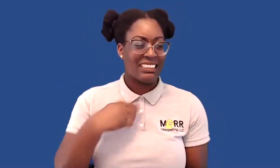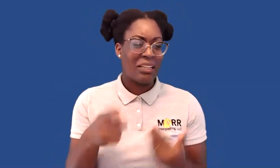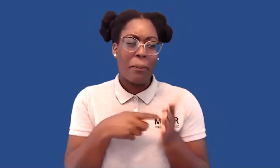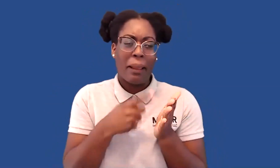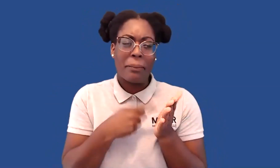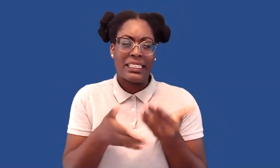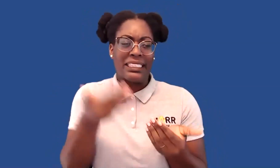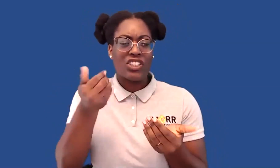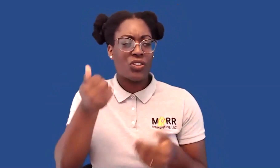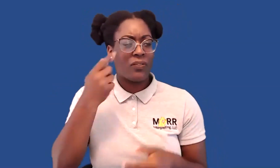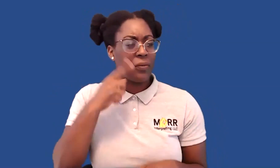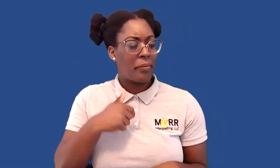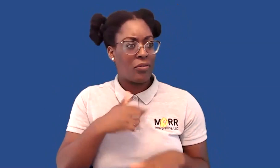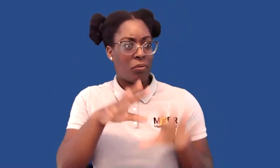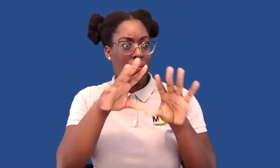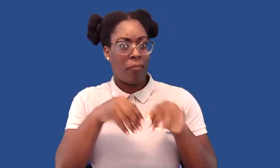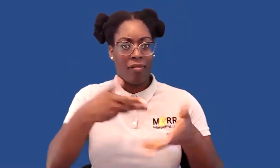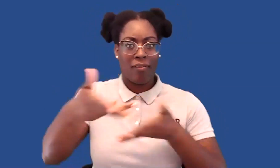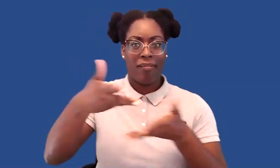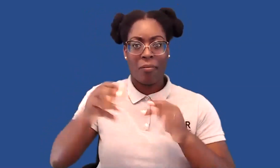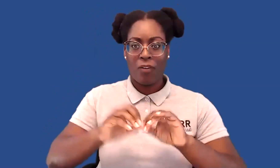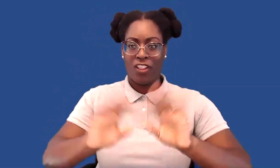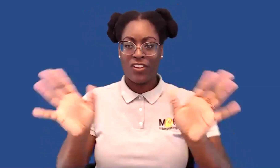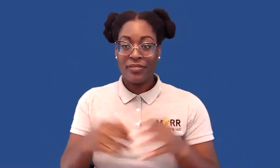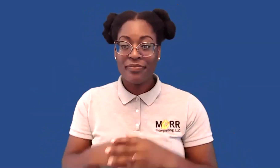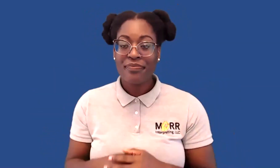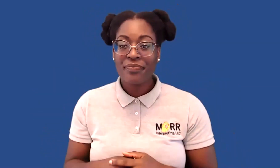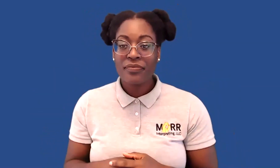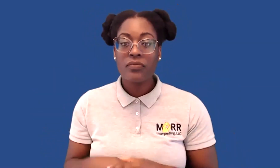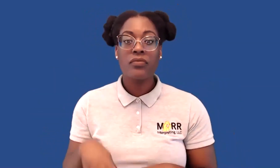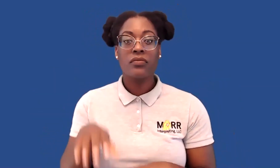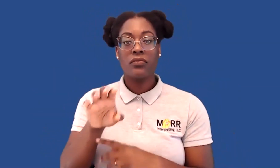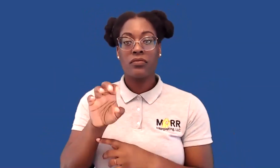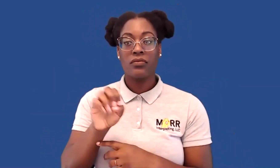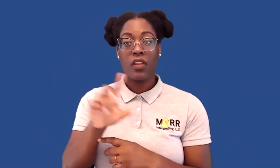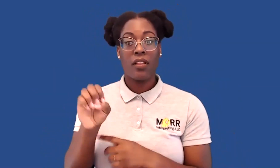[Elle, facilitator] And this is Elle. So if anyone wants to say their question out loud,